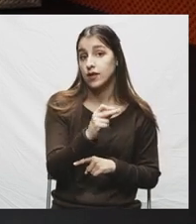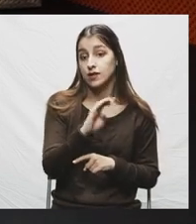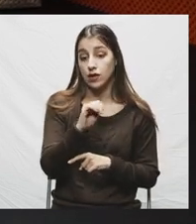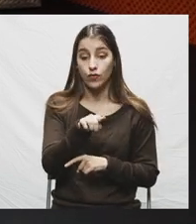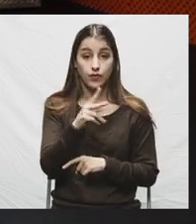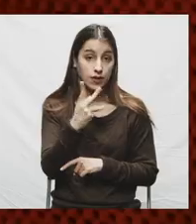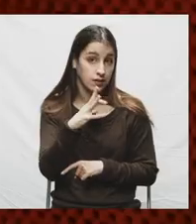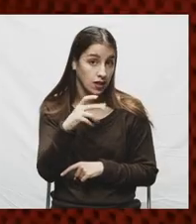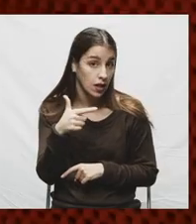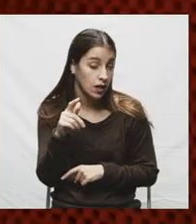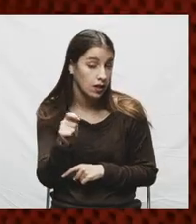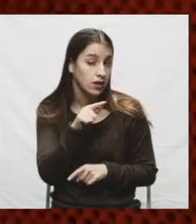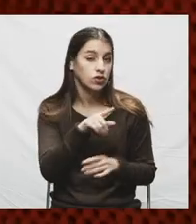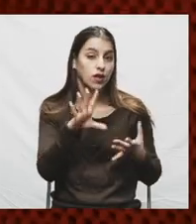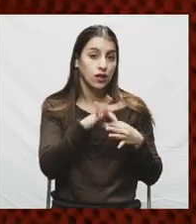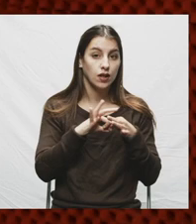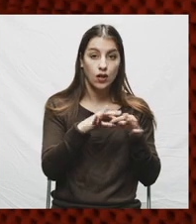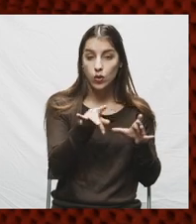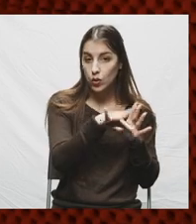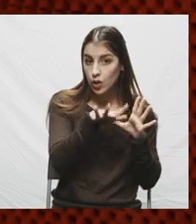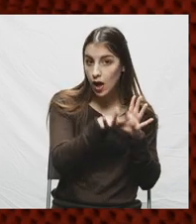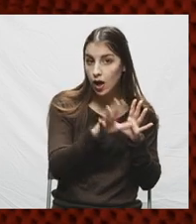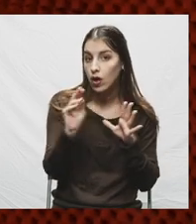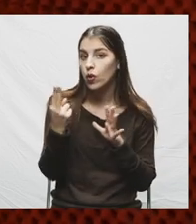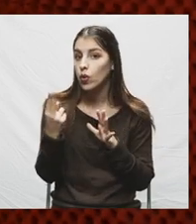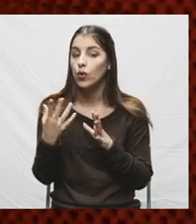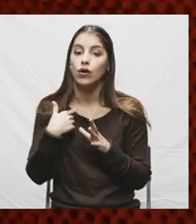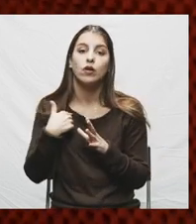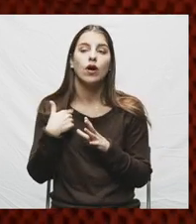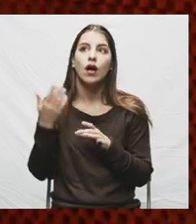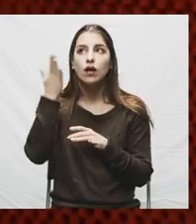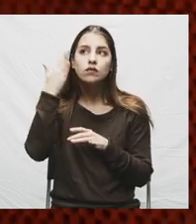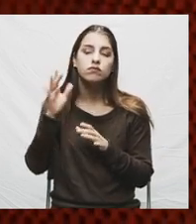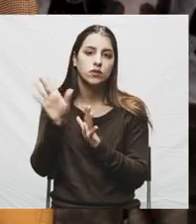Does it have to due with being within a local contex, or…? Maybe it’s because they’re not shows with a national impact,